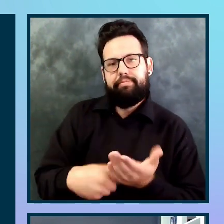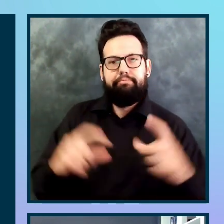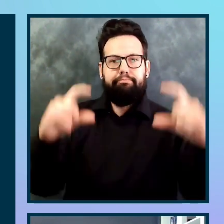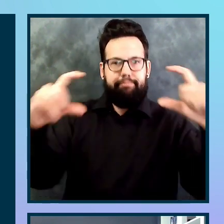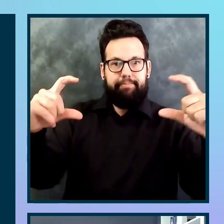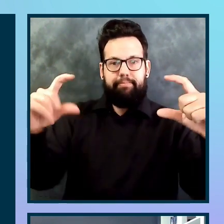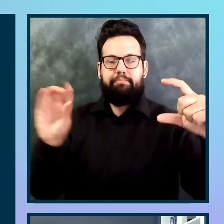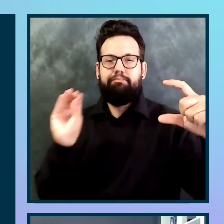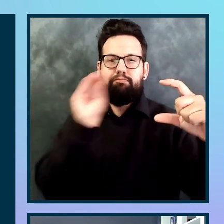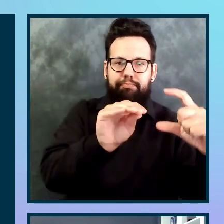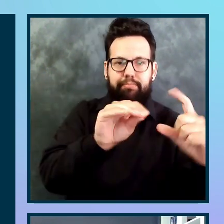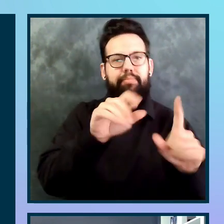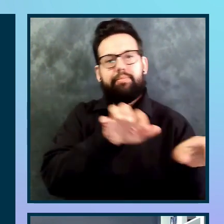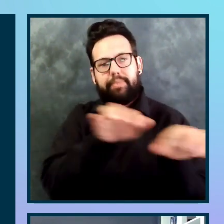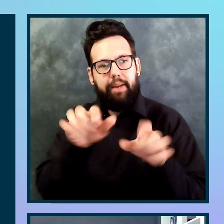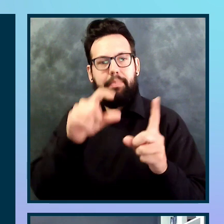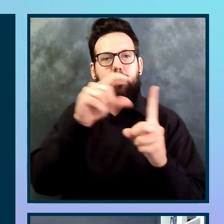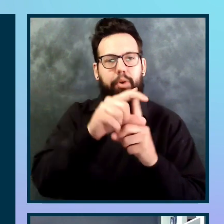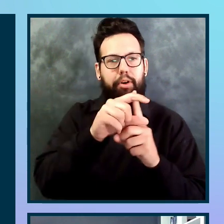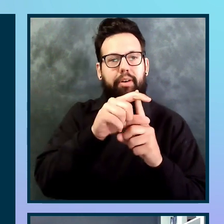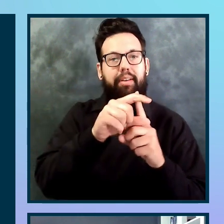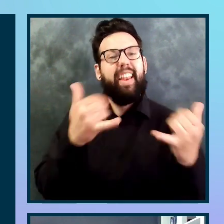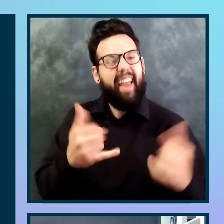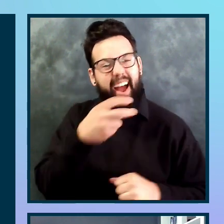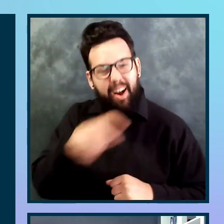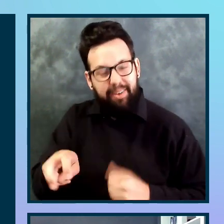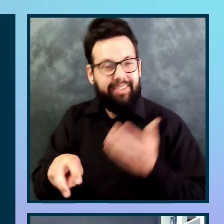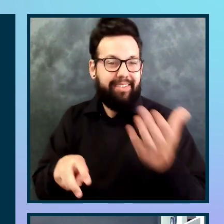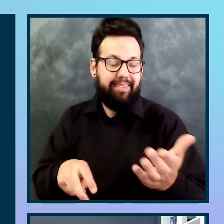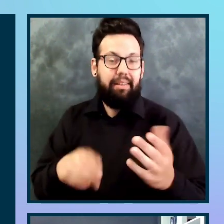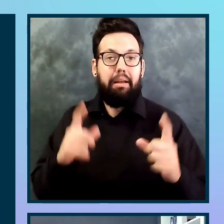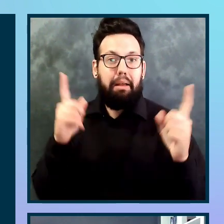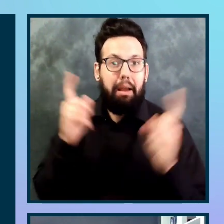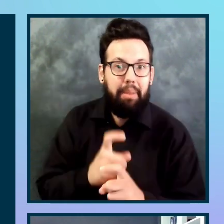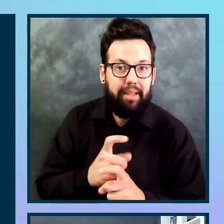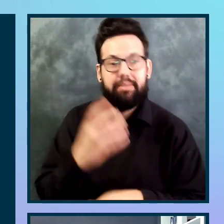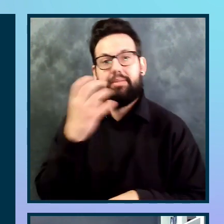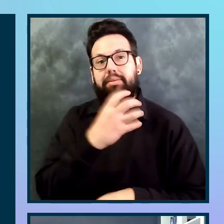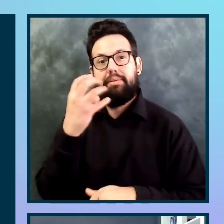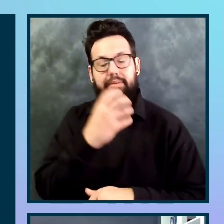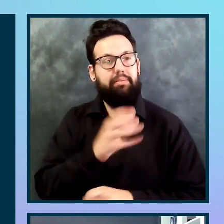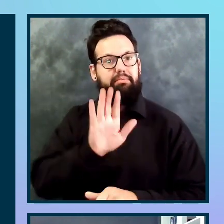now we're in a complex scenario where this typically becomes its own platform, its own product, its own roadmap.